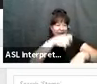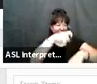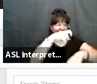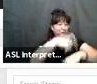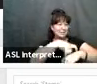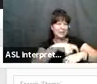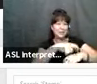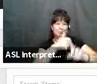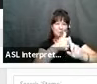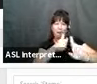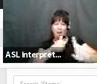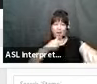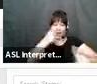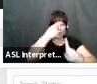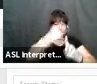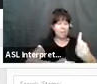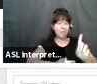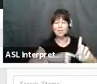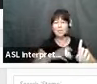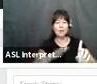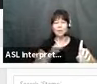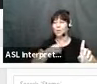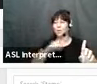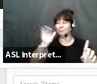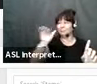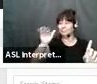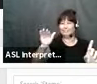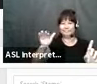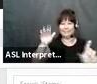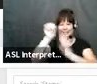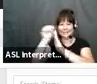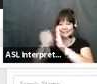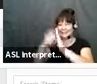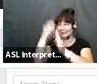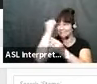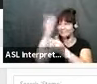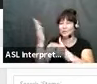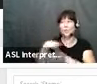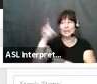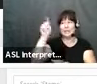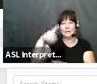California that actually has 2 OptumServe sites with four lanes total able to